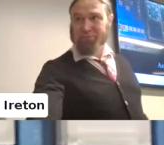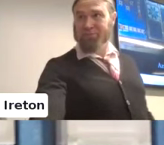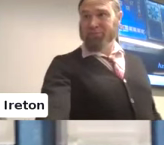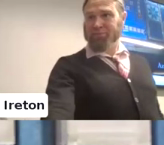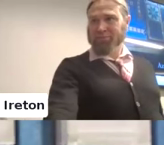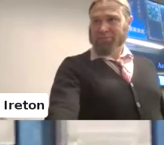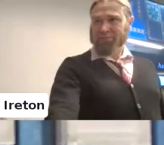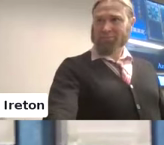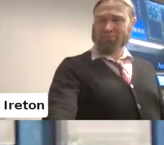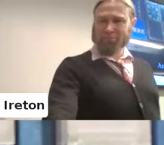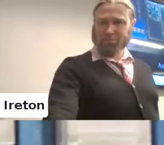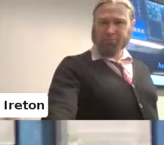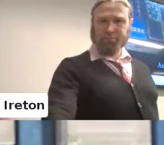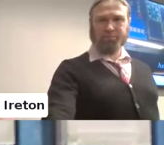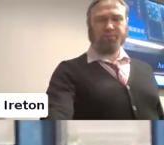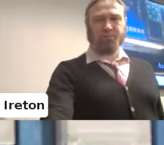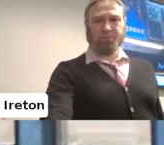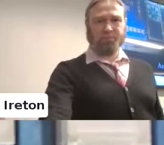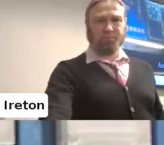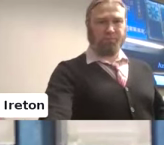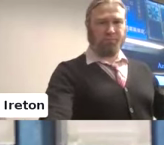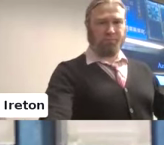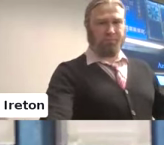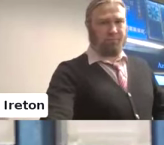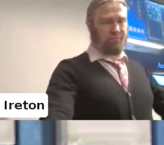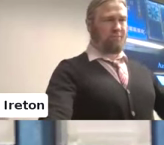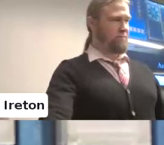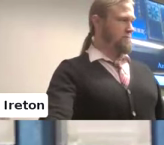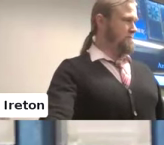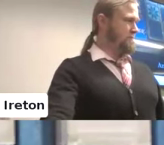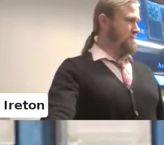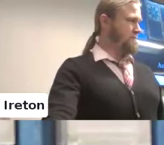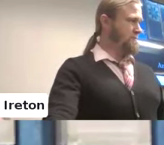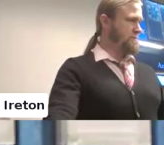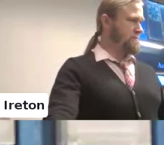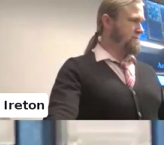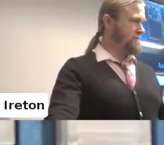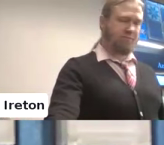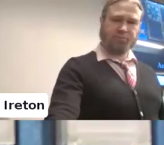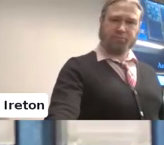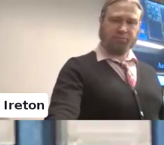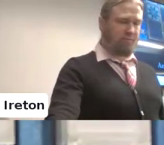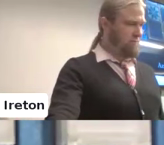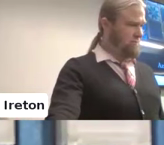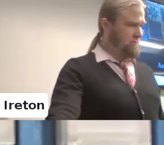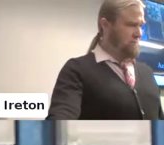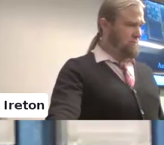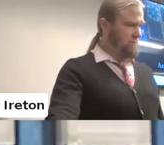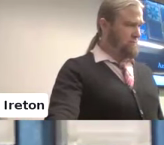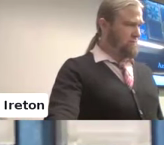Because it was designed for a general audience, as modification, it is way cheaper than, you know where something like connect four or monopoly that was modified after market. Yeah.